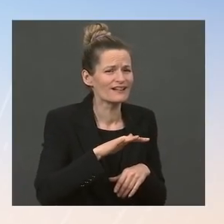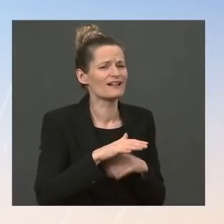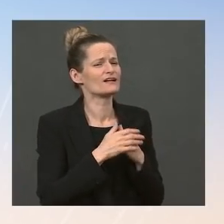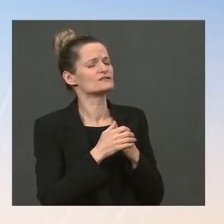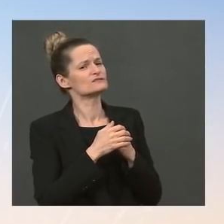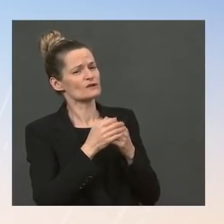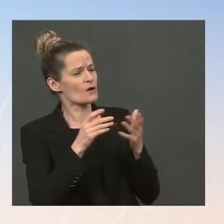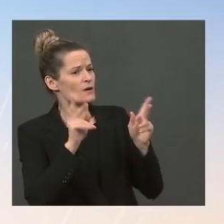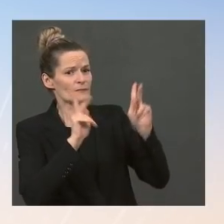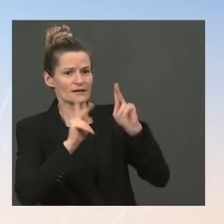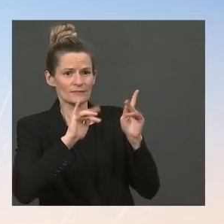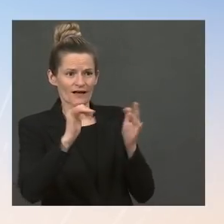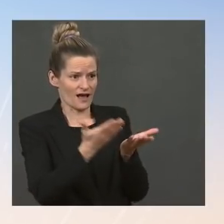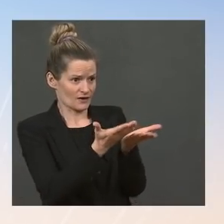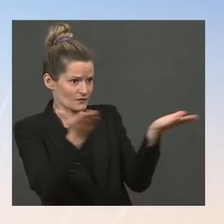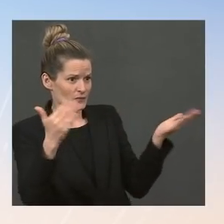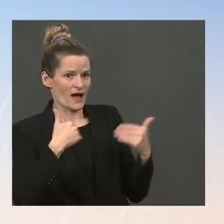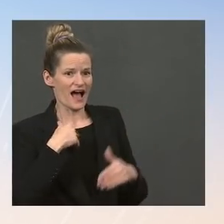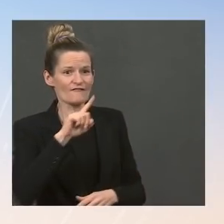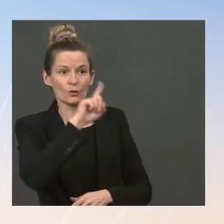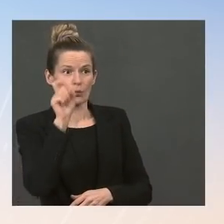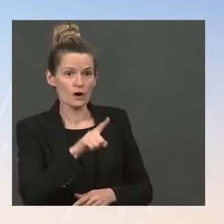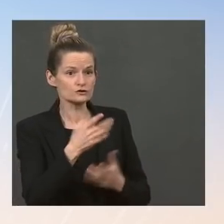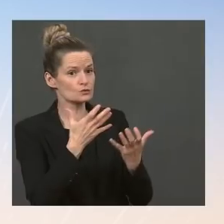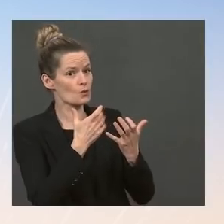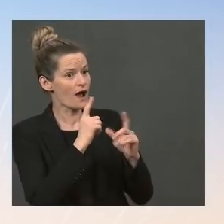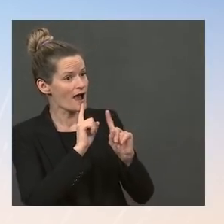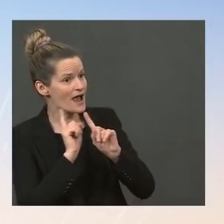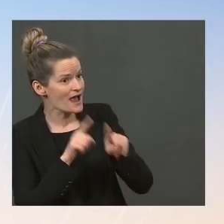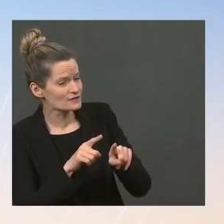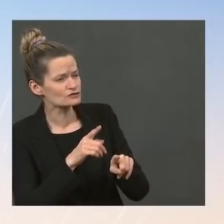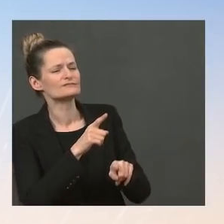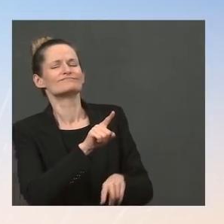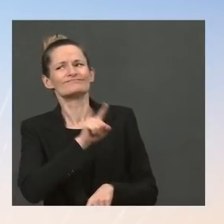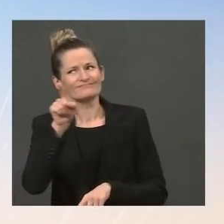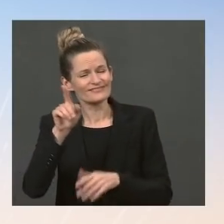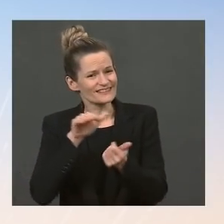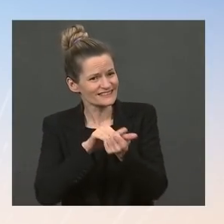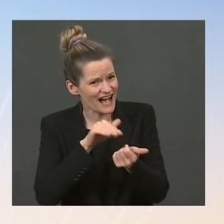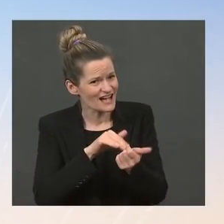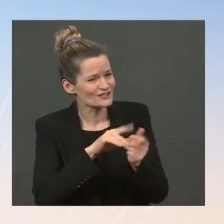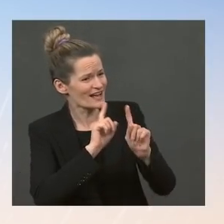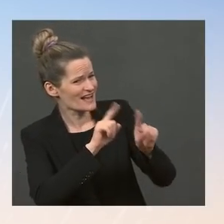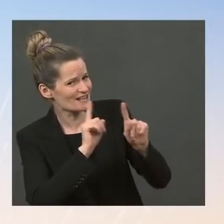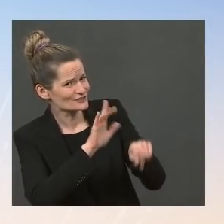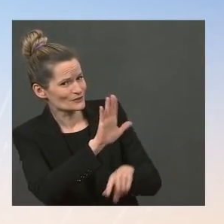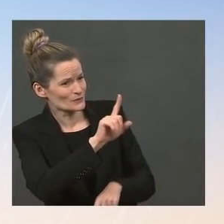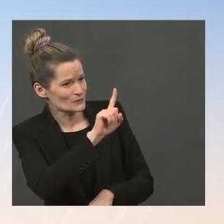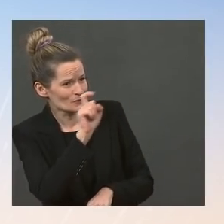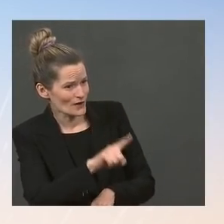They have questions they want to have answered by their doctors. We have doctors who can answer questions. And this is something -- again,